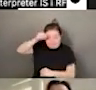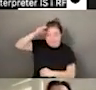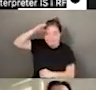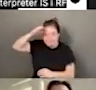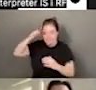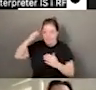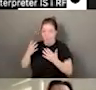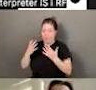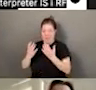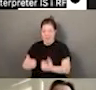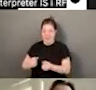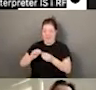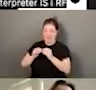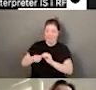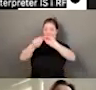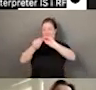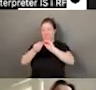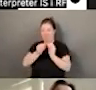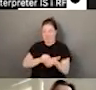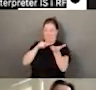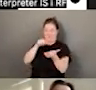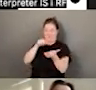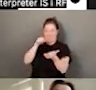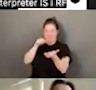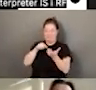a potential to contribute to a better world for people with disabilities.